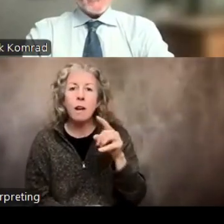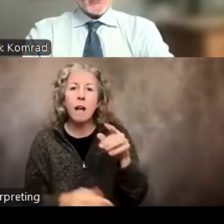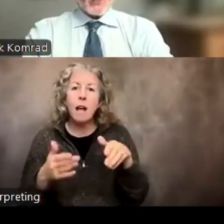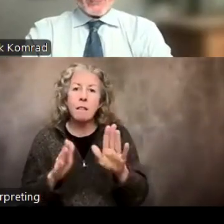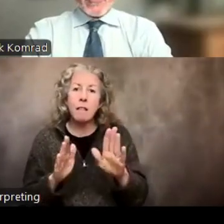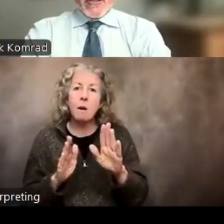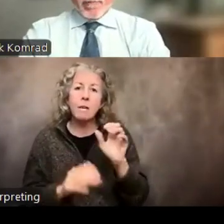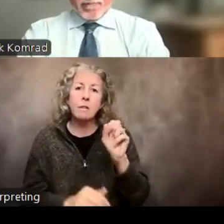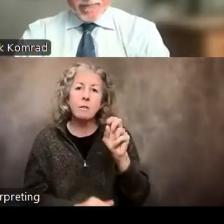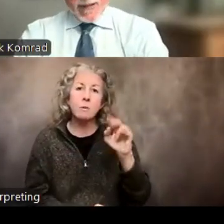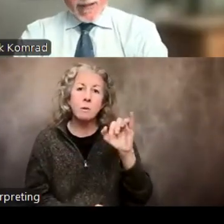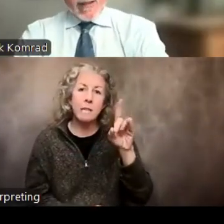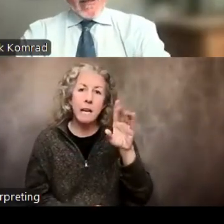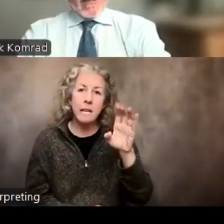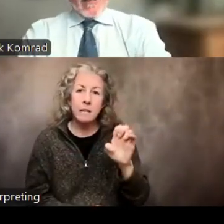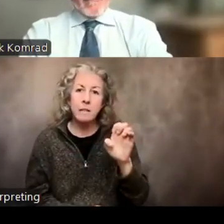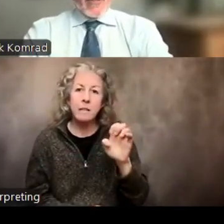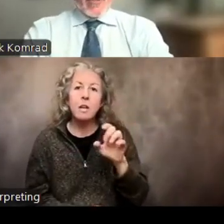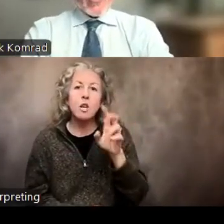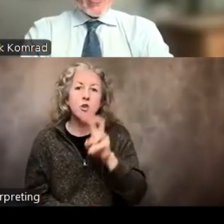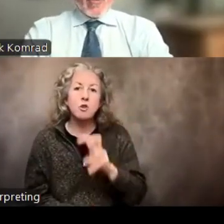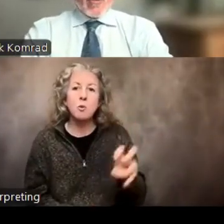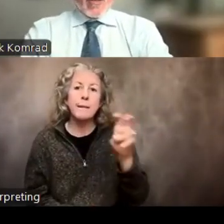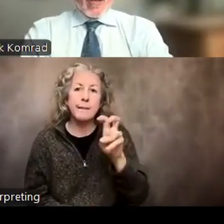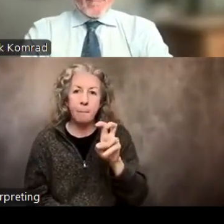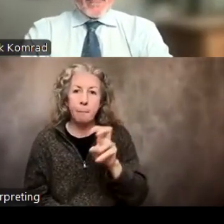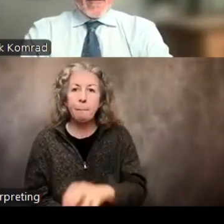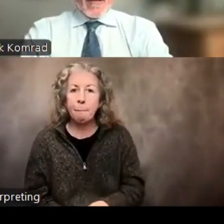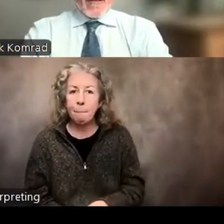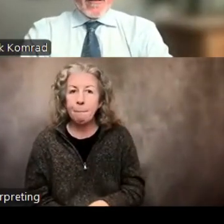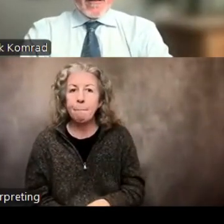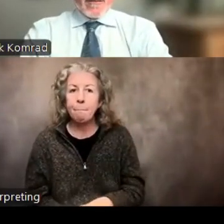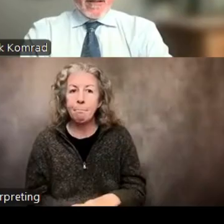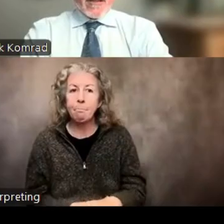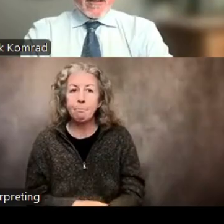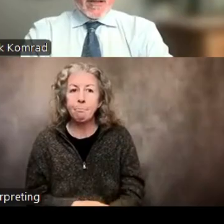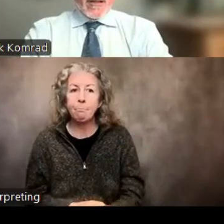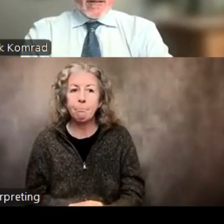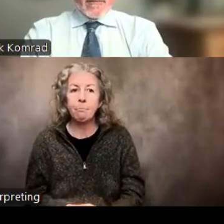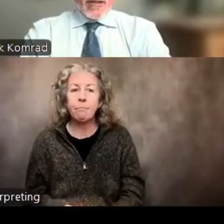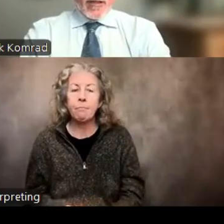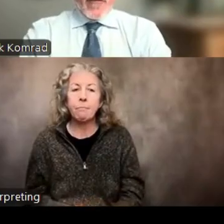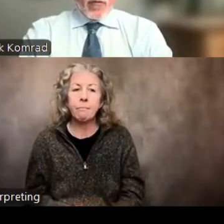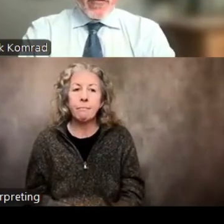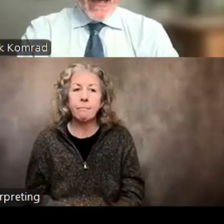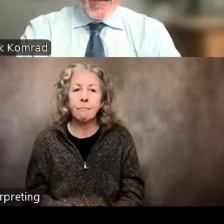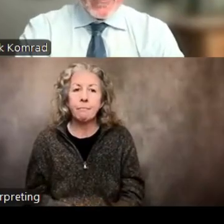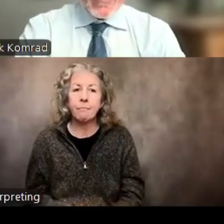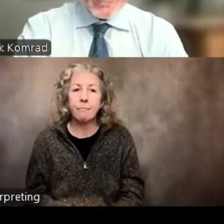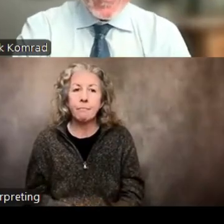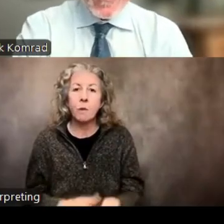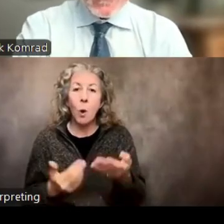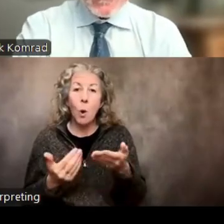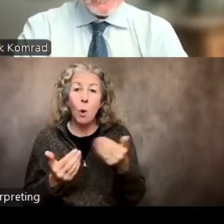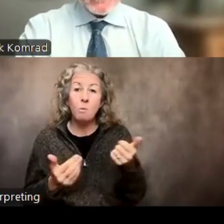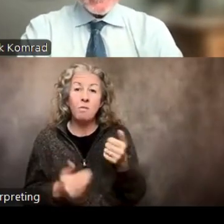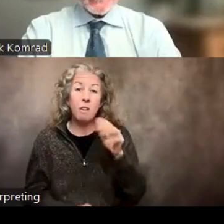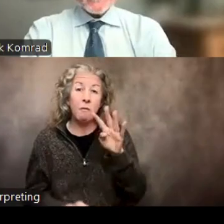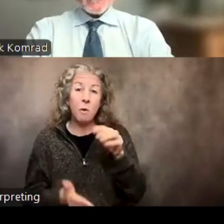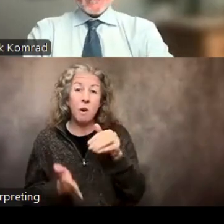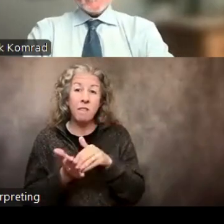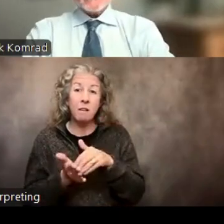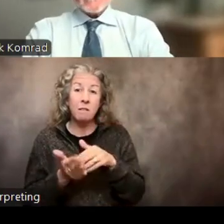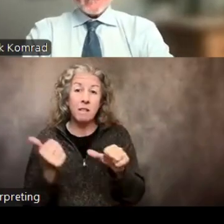tourism. So of this, nearly 4000 assisted suicides. They don't